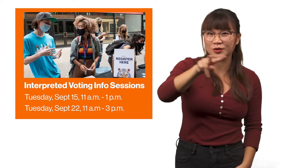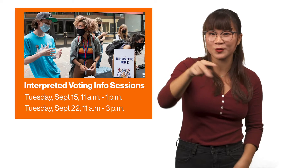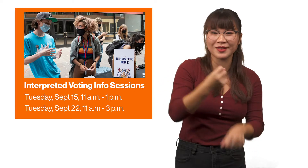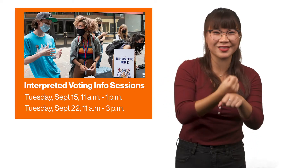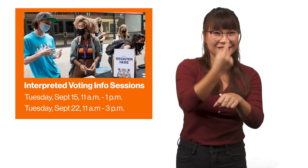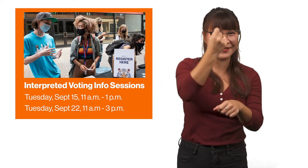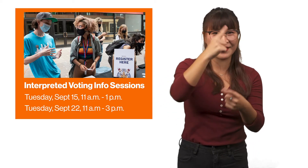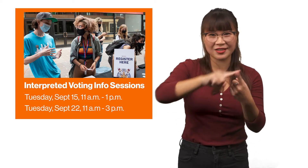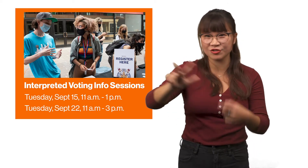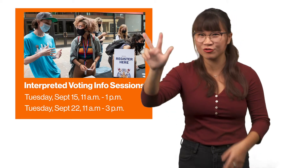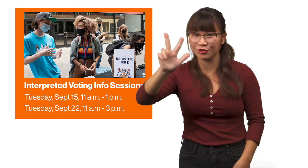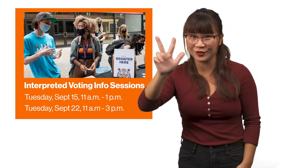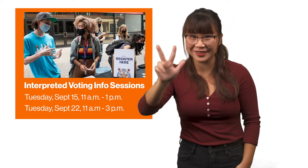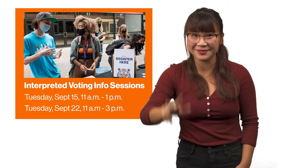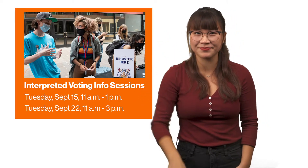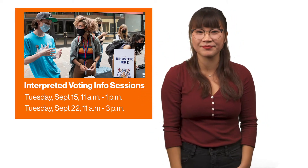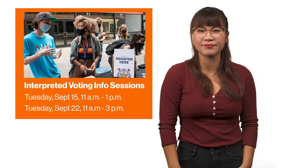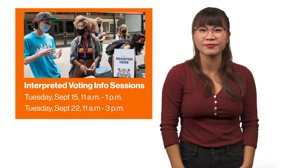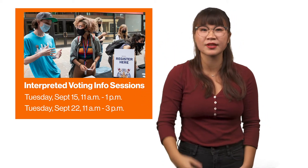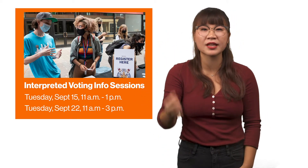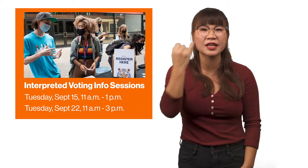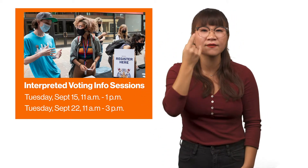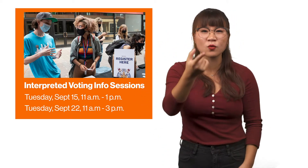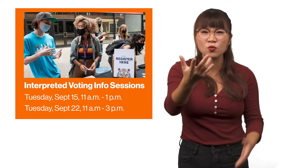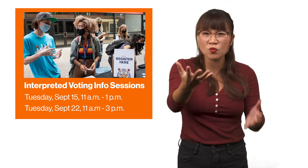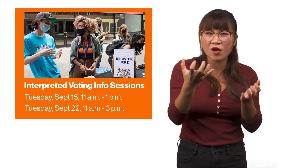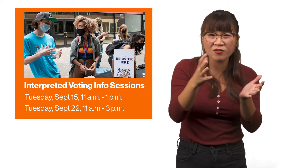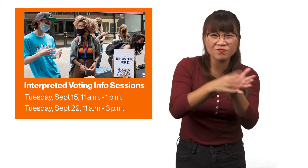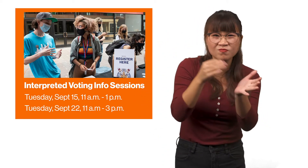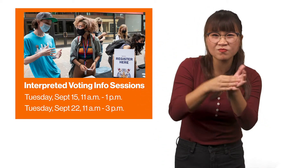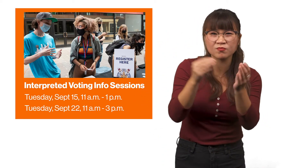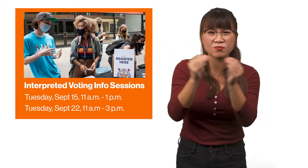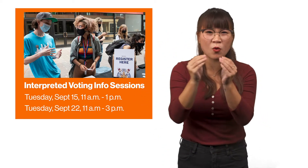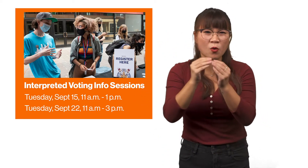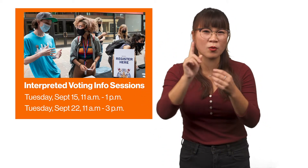and Tuesday, September 22nd, 11a.m. to 3 p.m.